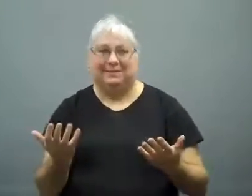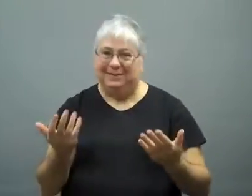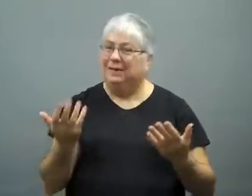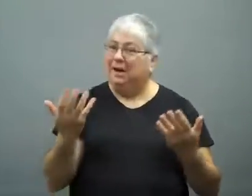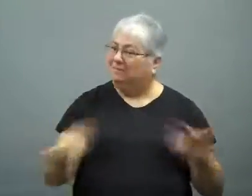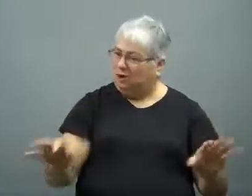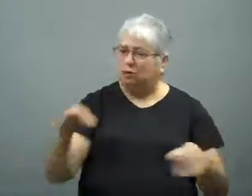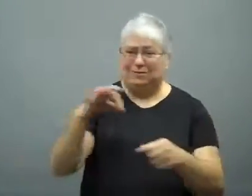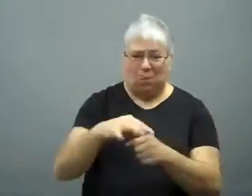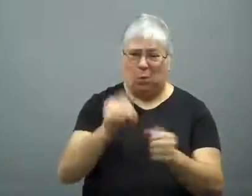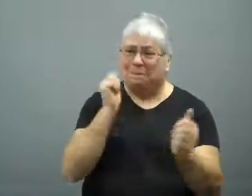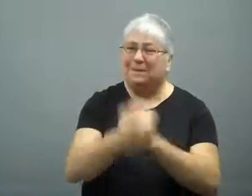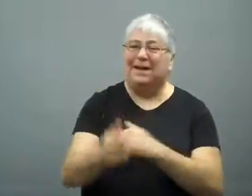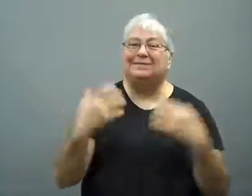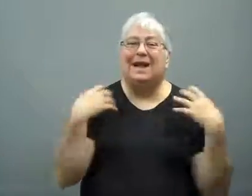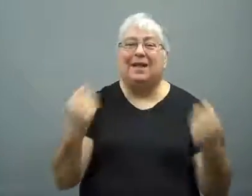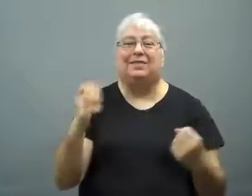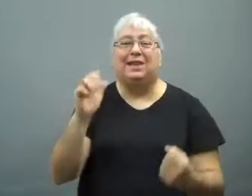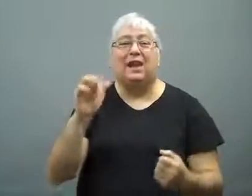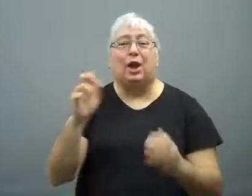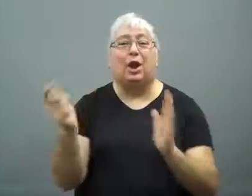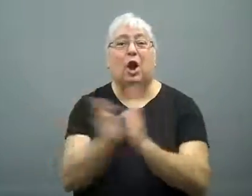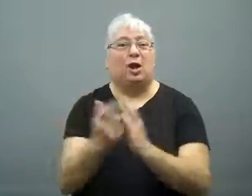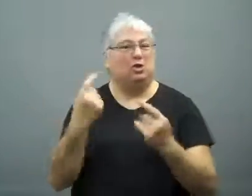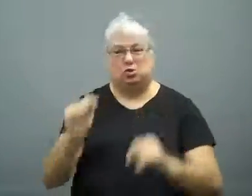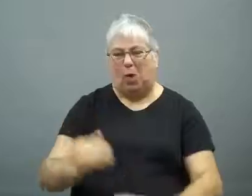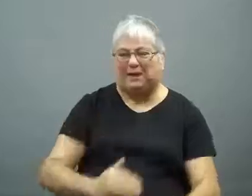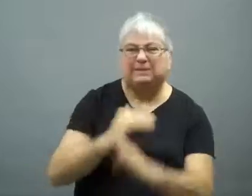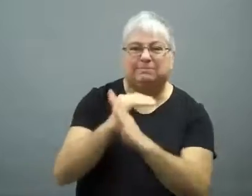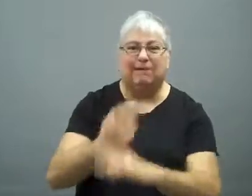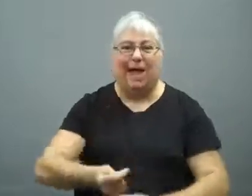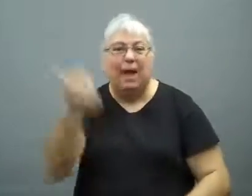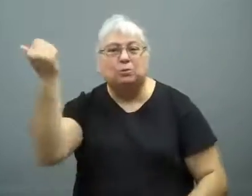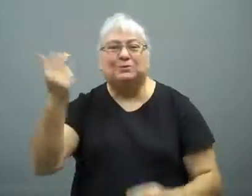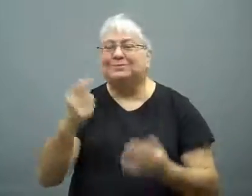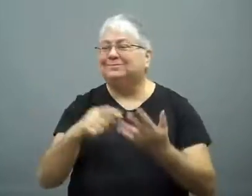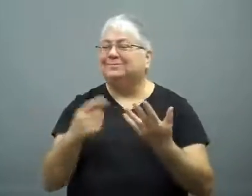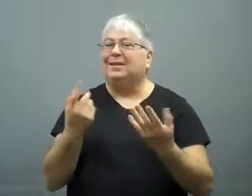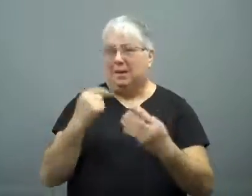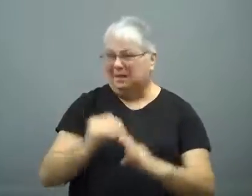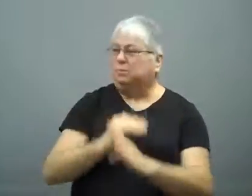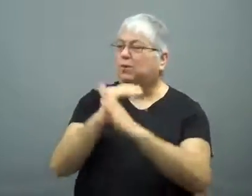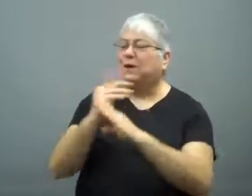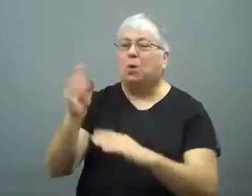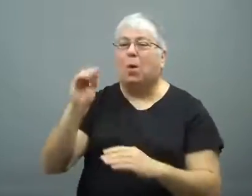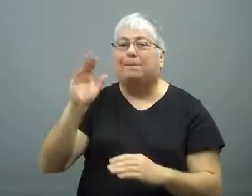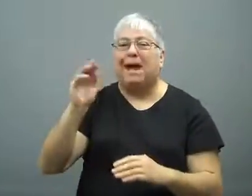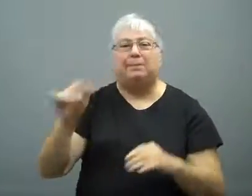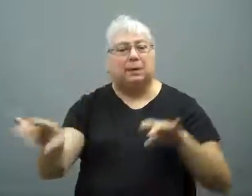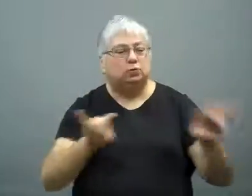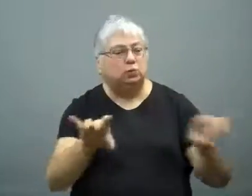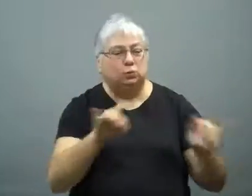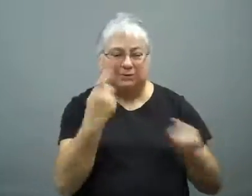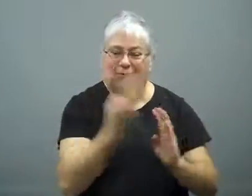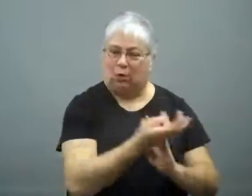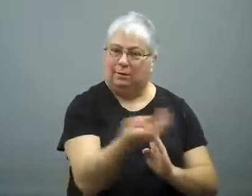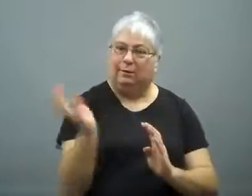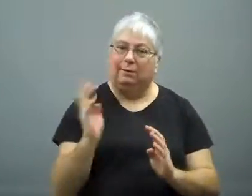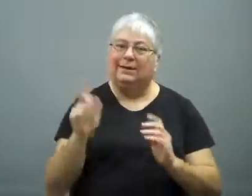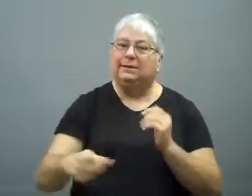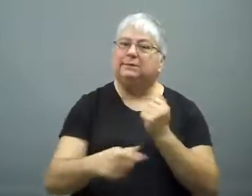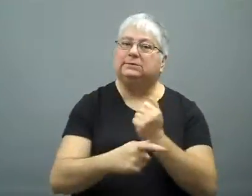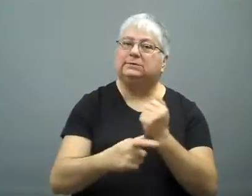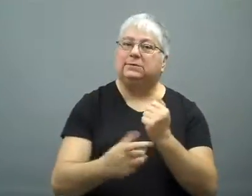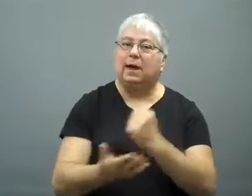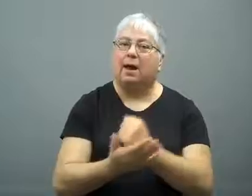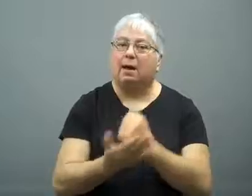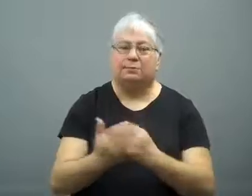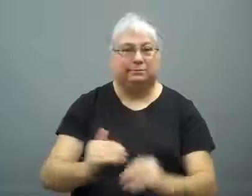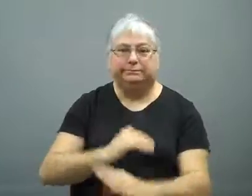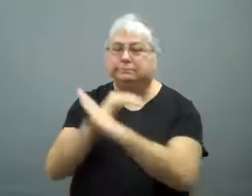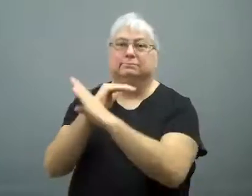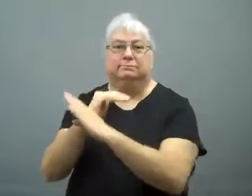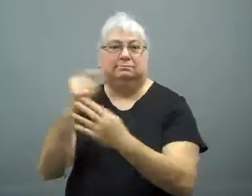They have tried to undo the Health Care Act which was voted on and approved.